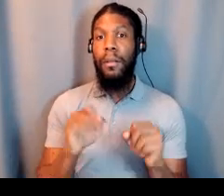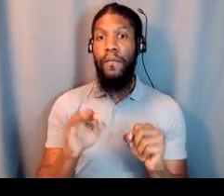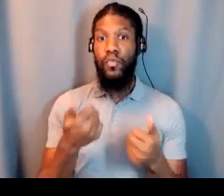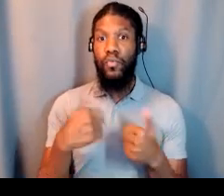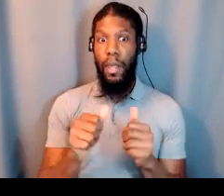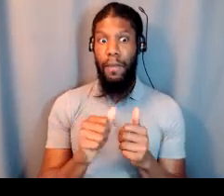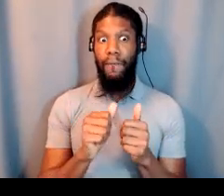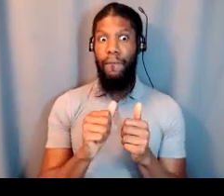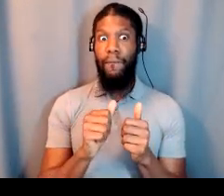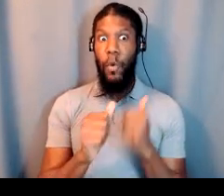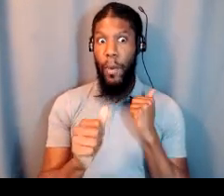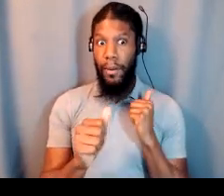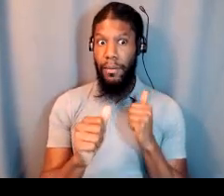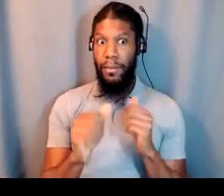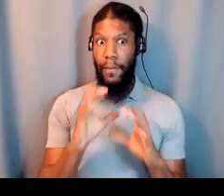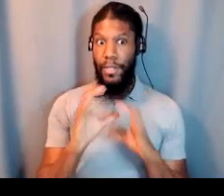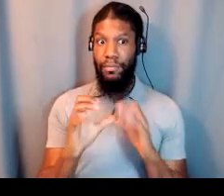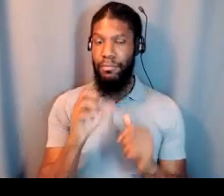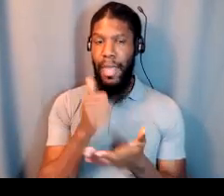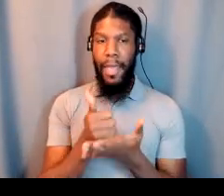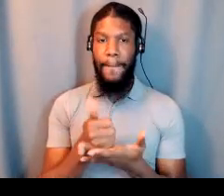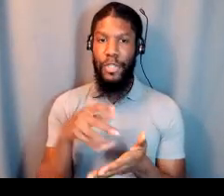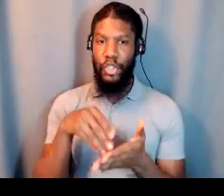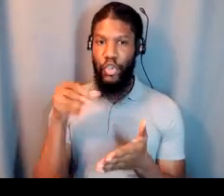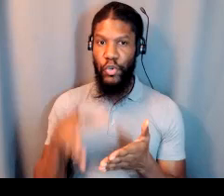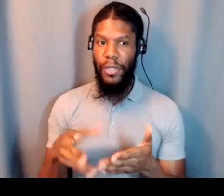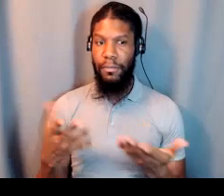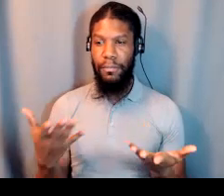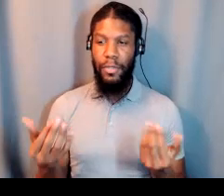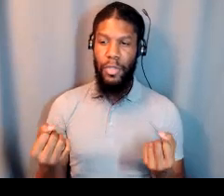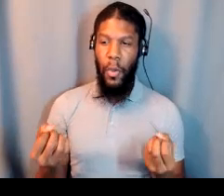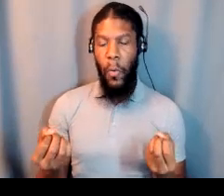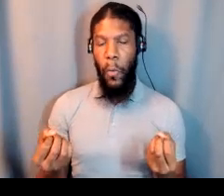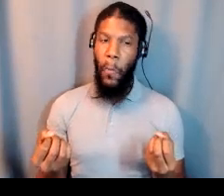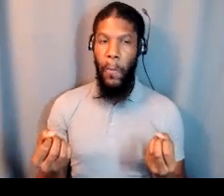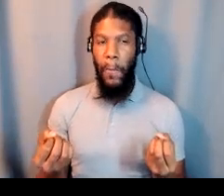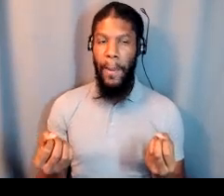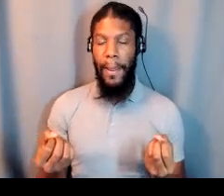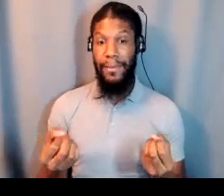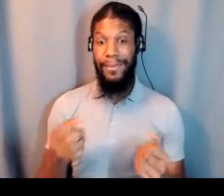you're not really helping the students. So I'm kind of coming at this question